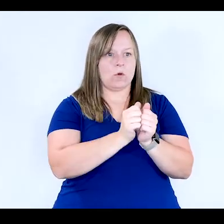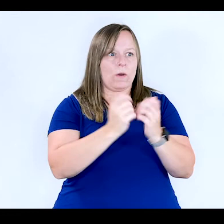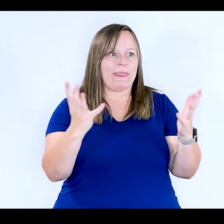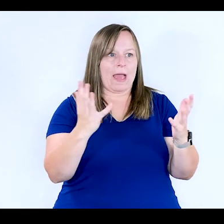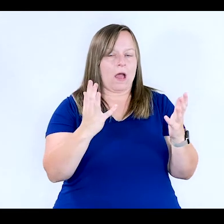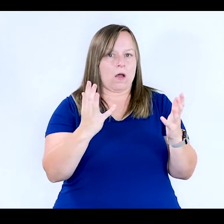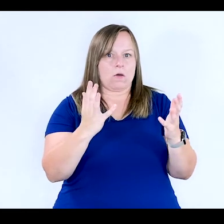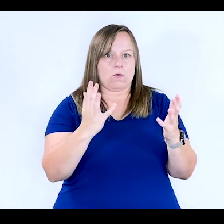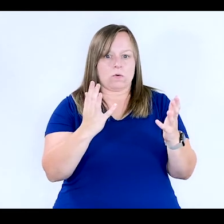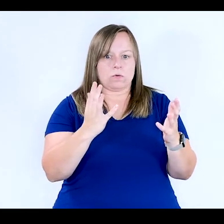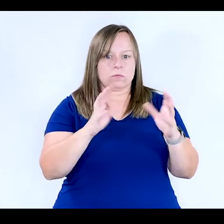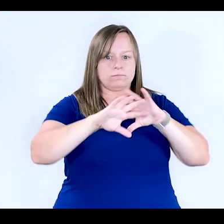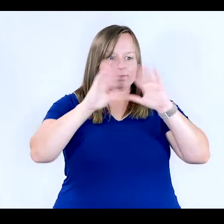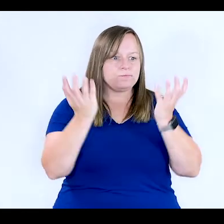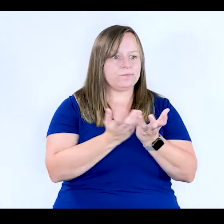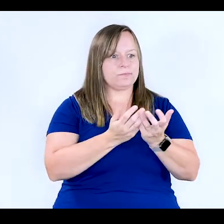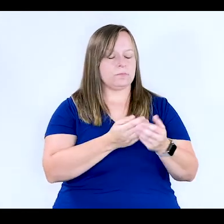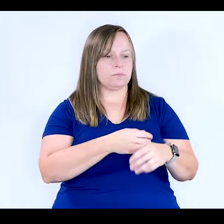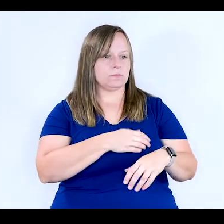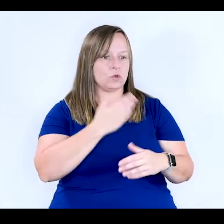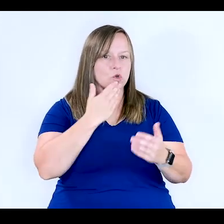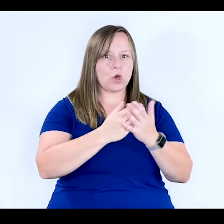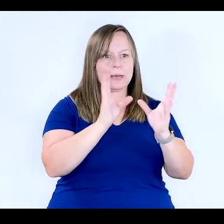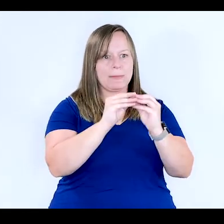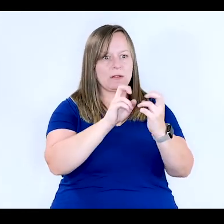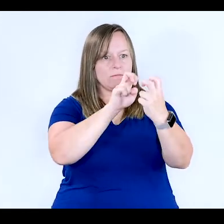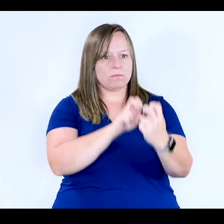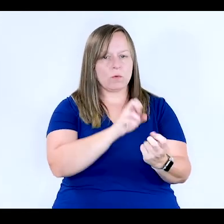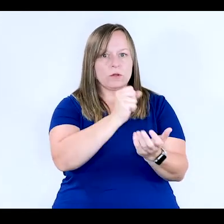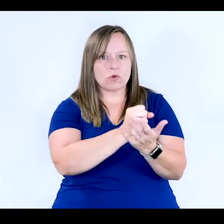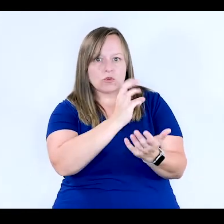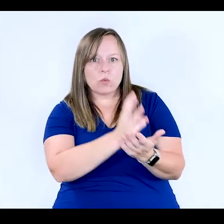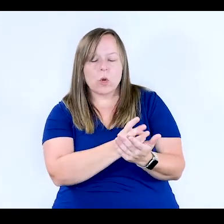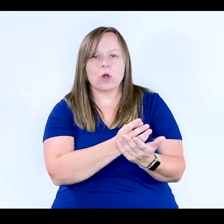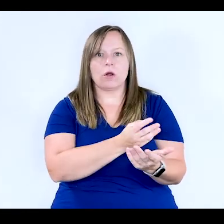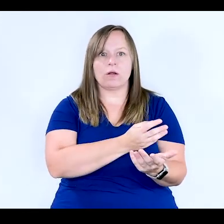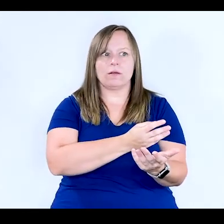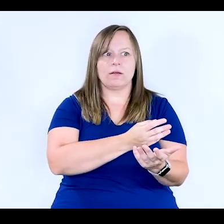having a comprehensive meeting with their reentry social worker. So they're